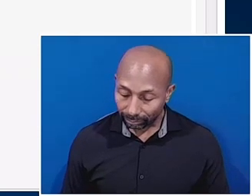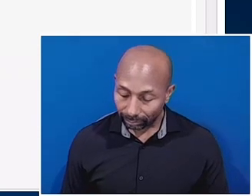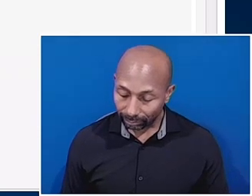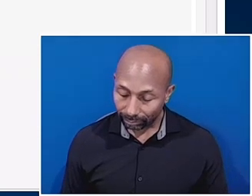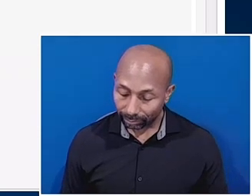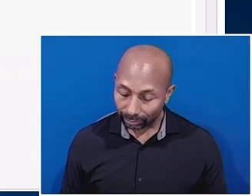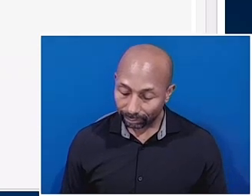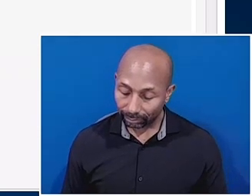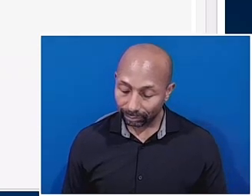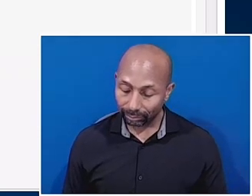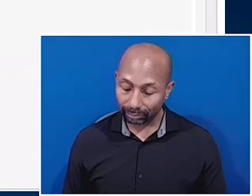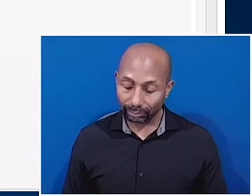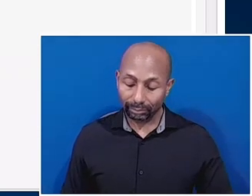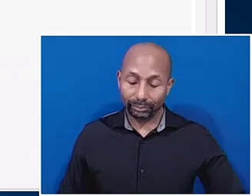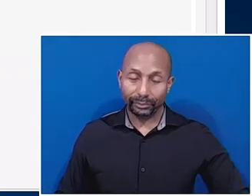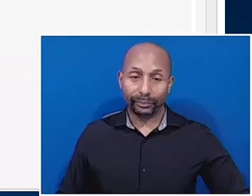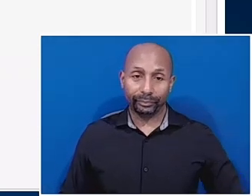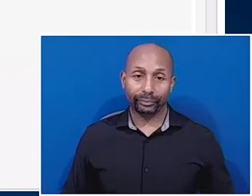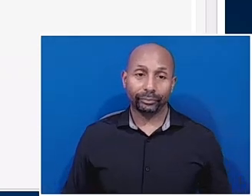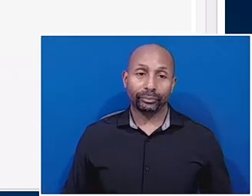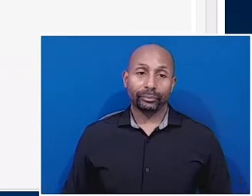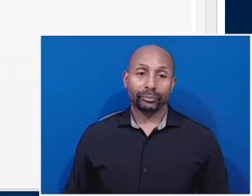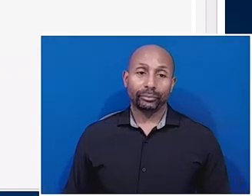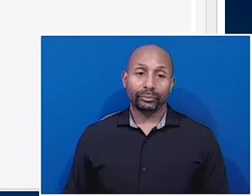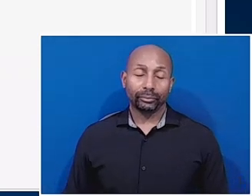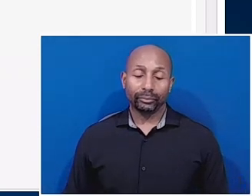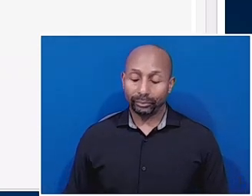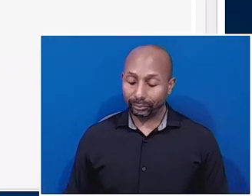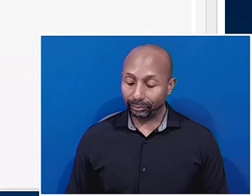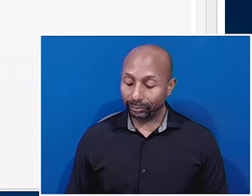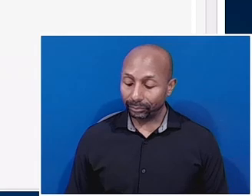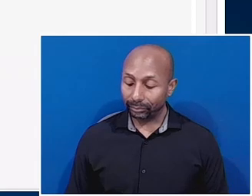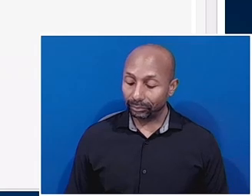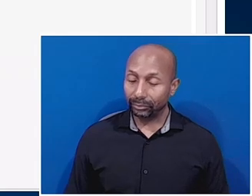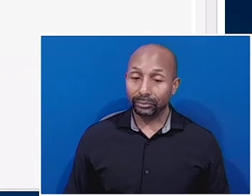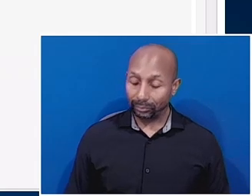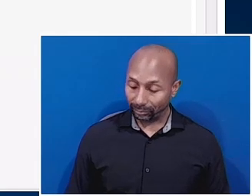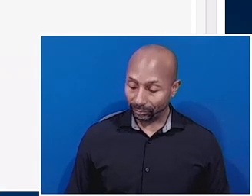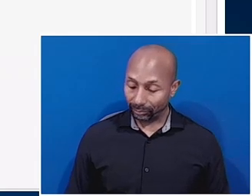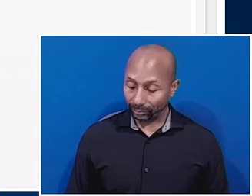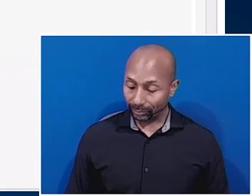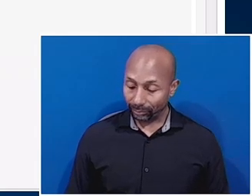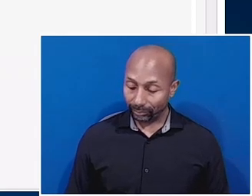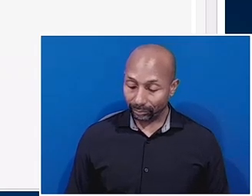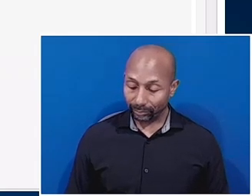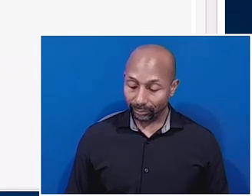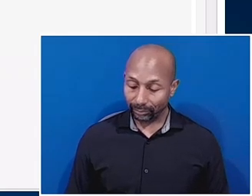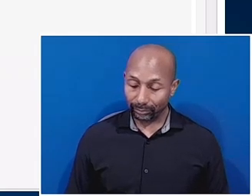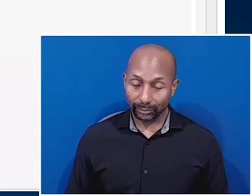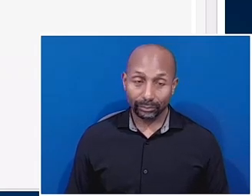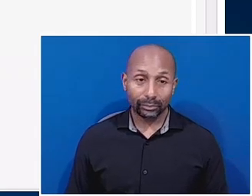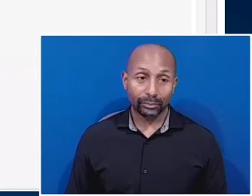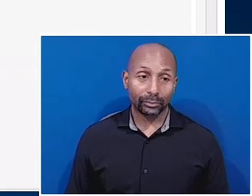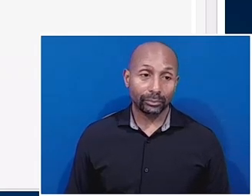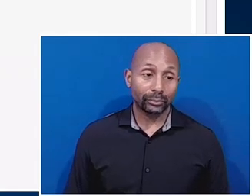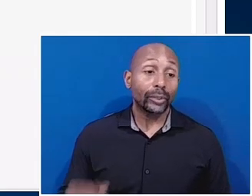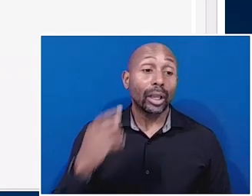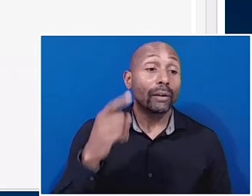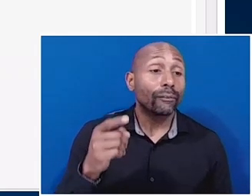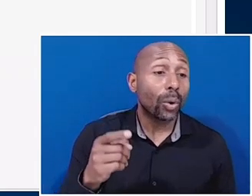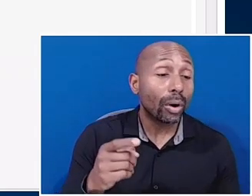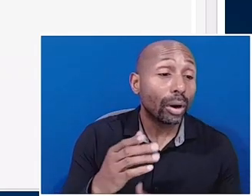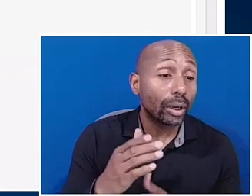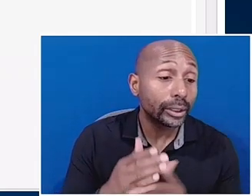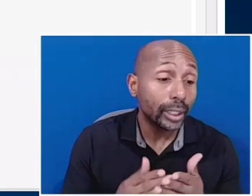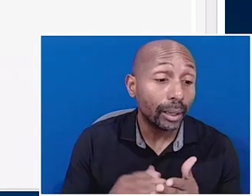this subsection subpart (d) with the- or